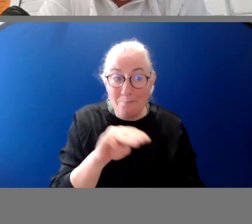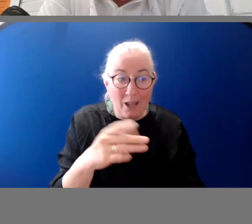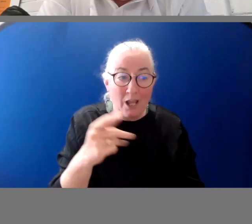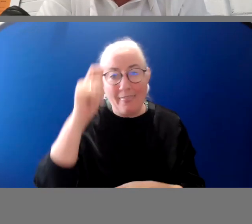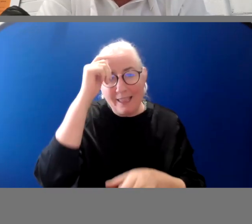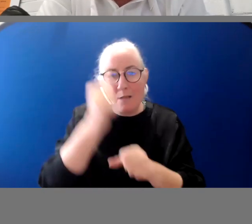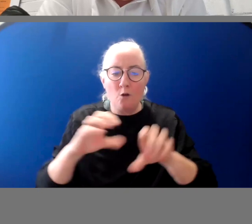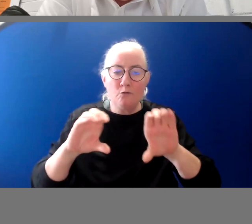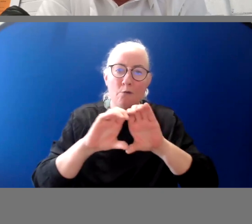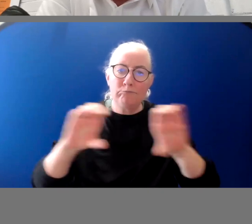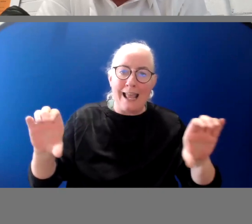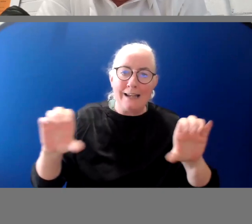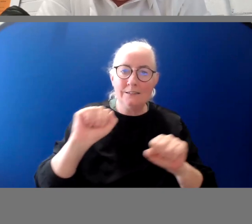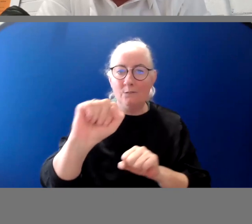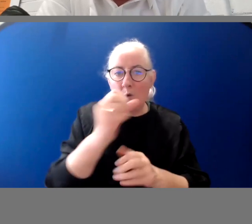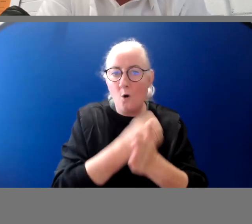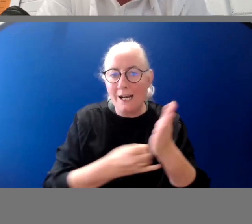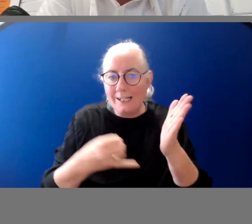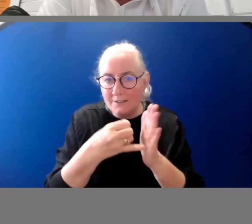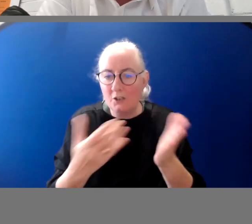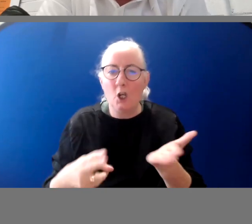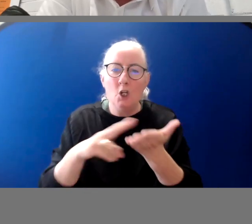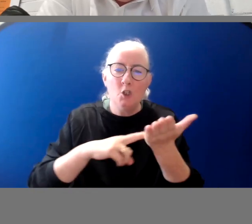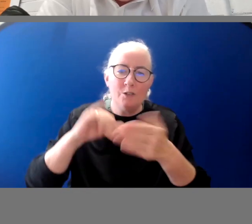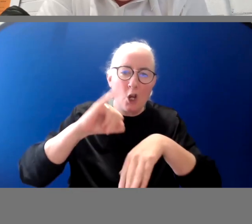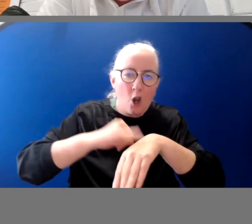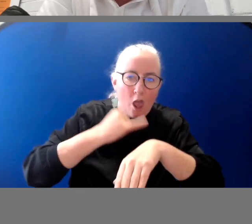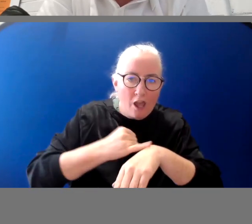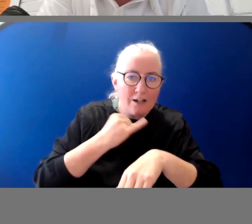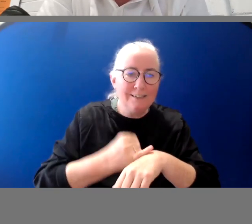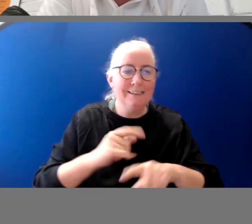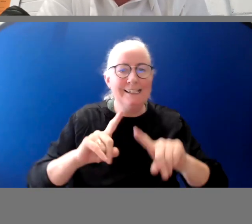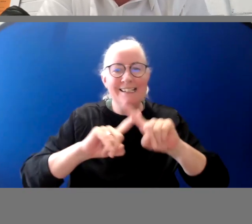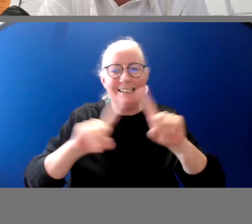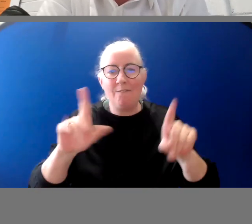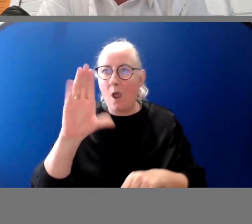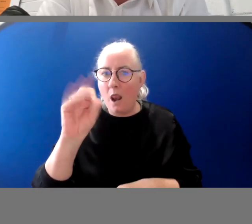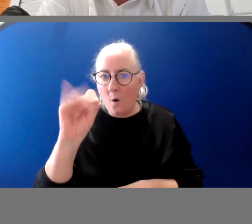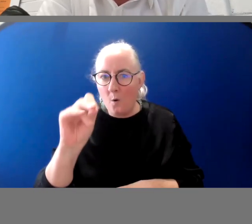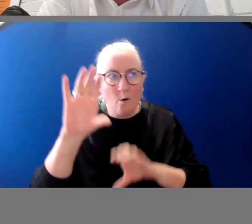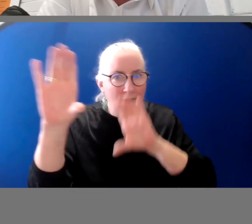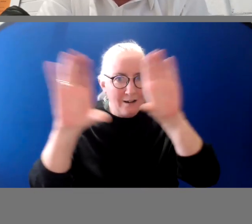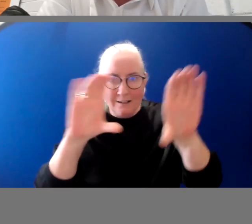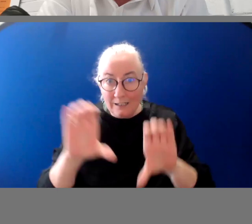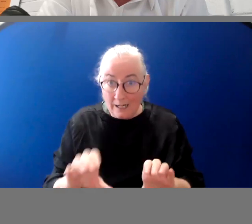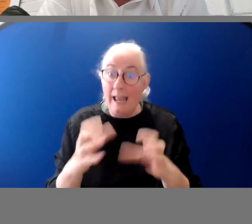organization so using colors using different logos and stuff like that so there is a requirement that